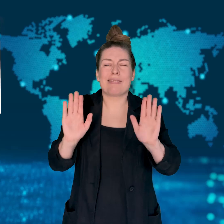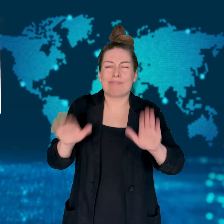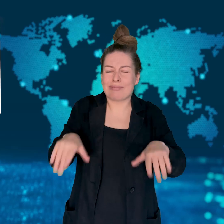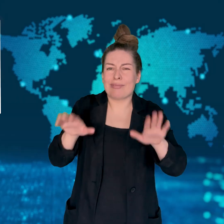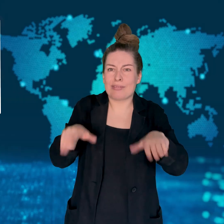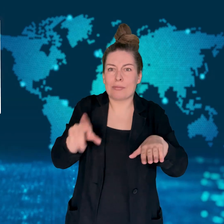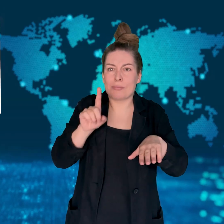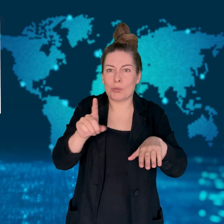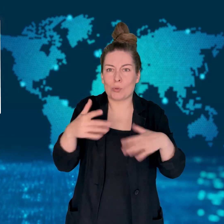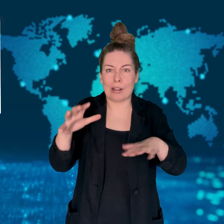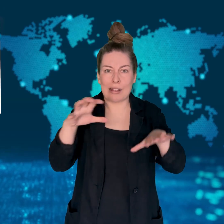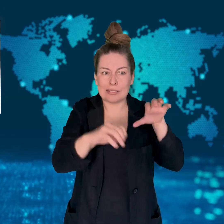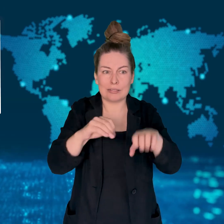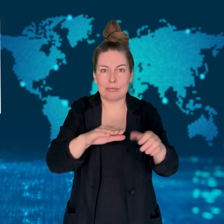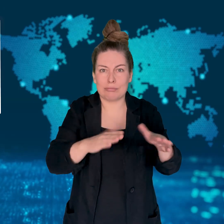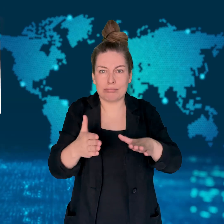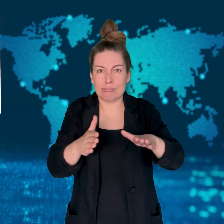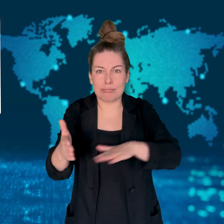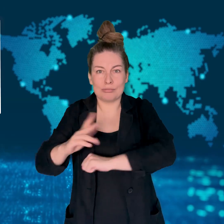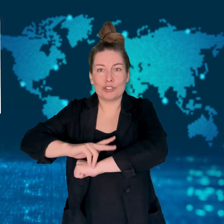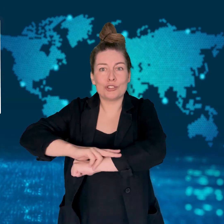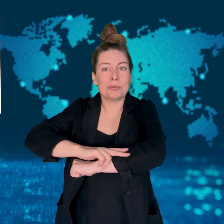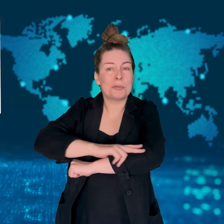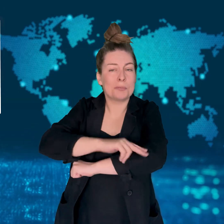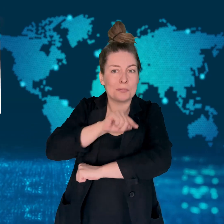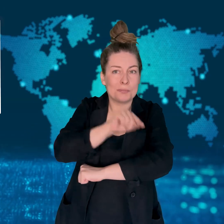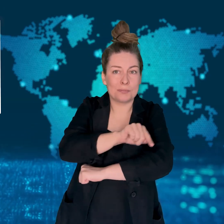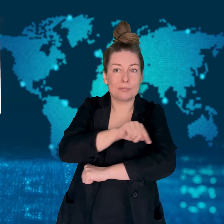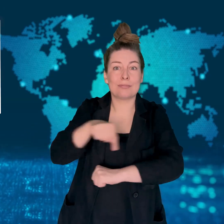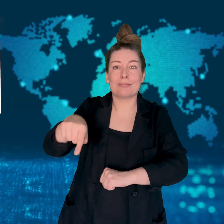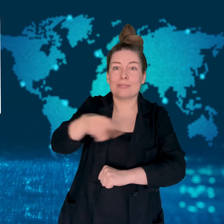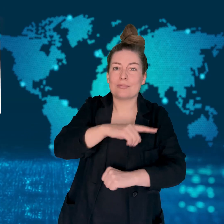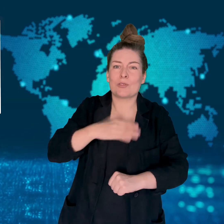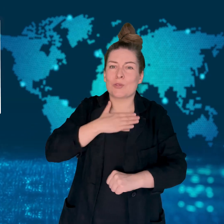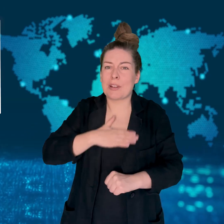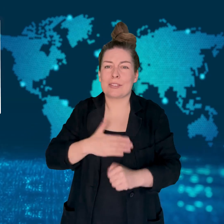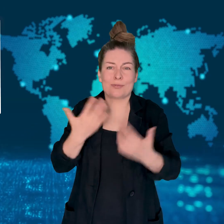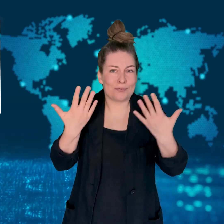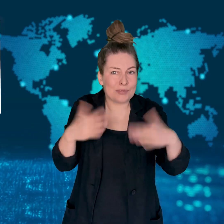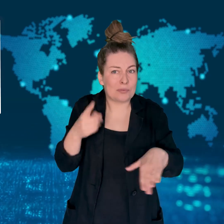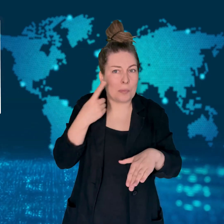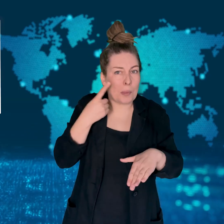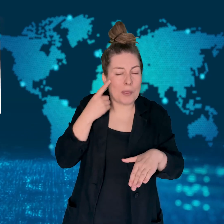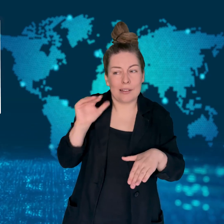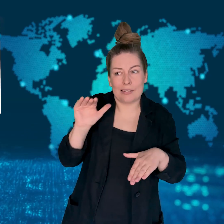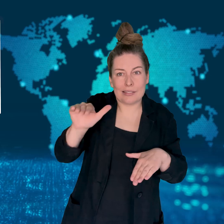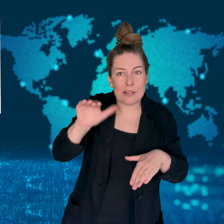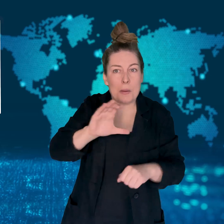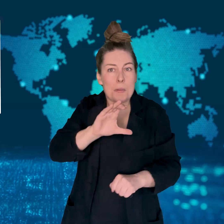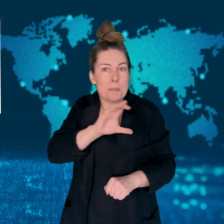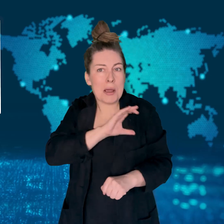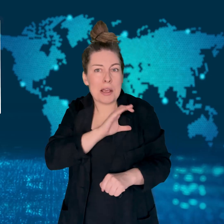The breeders all said they have been losing sheep.